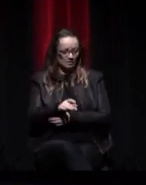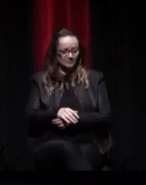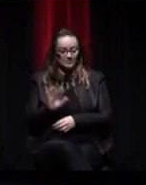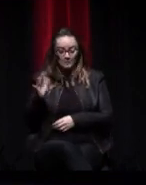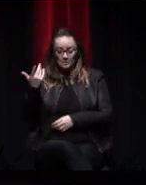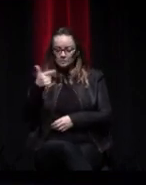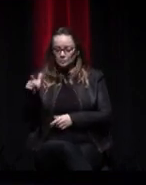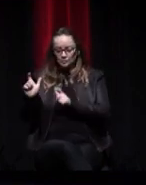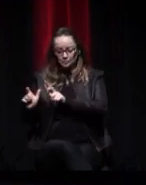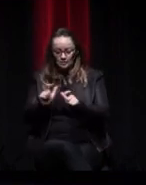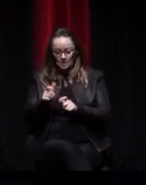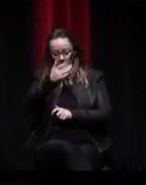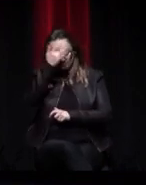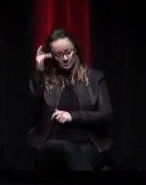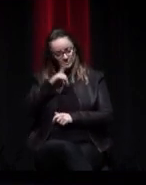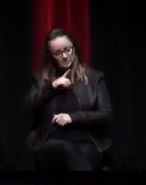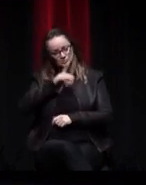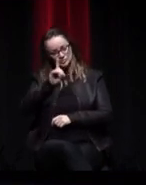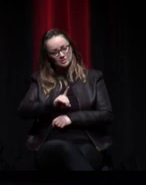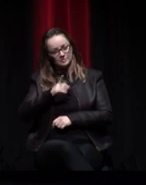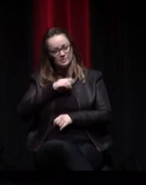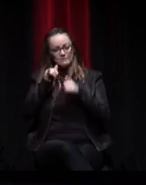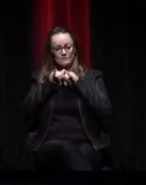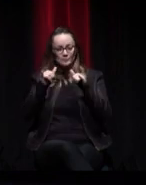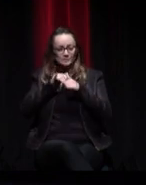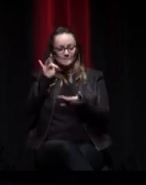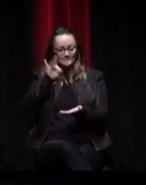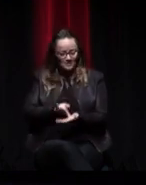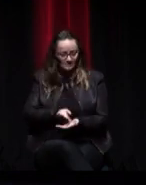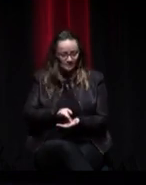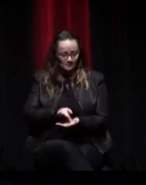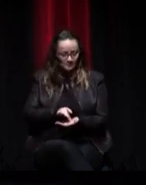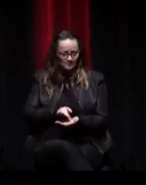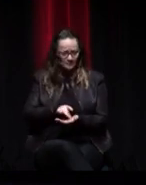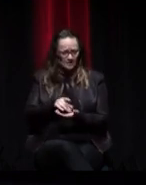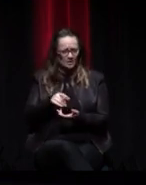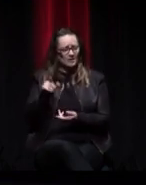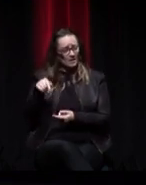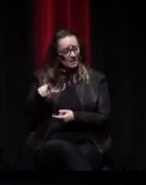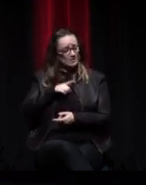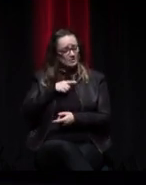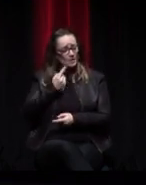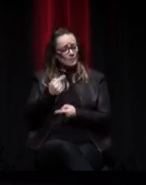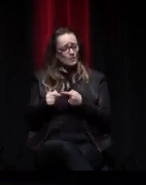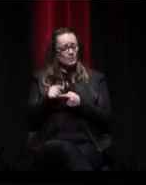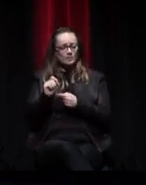to say people have the right to true information. What brings a problem, for who's to say